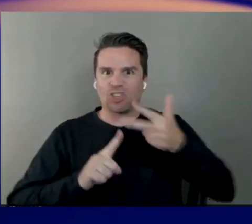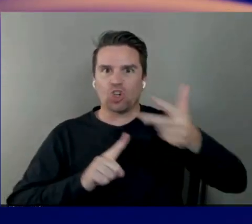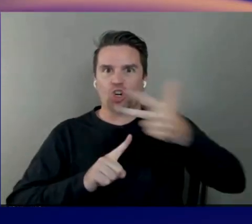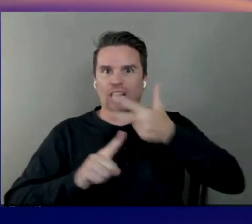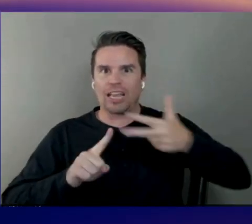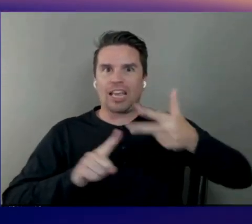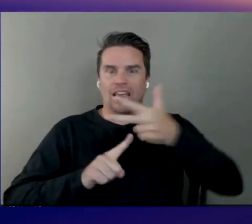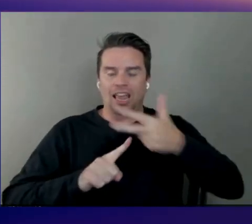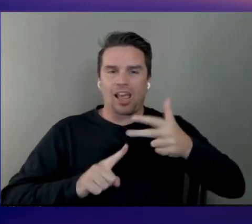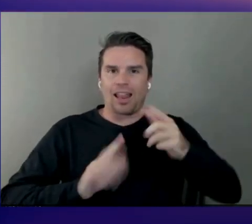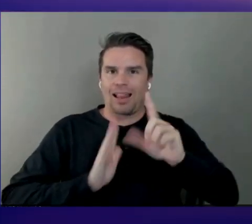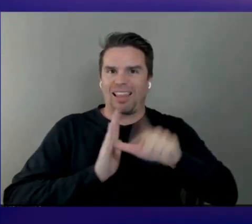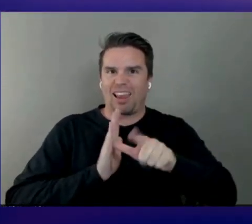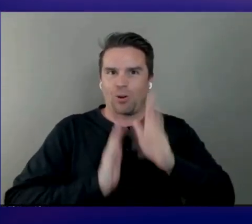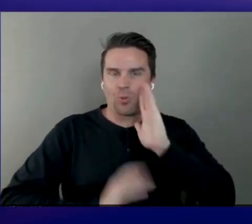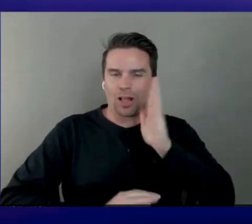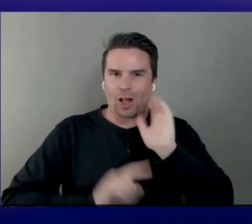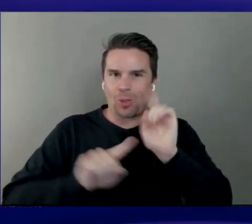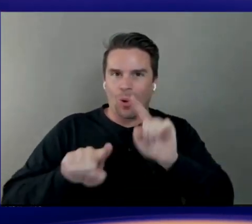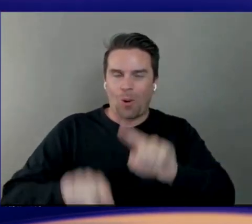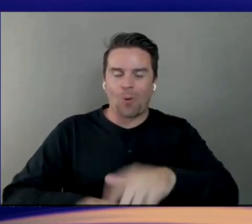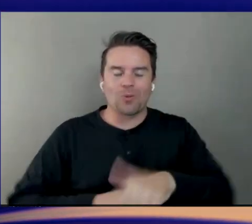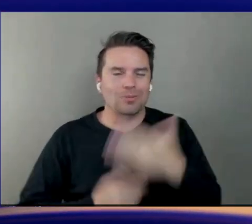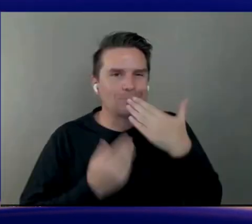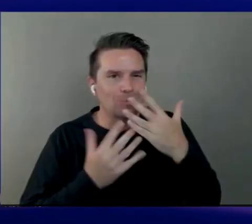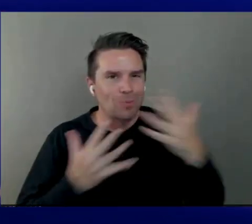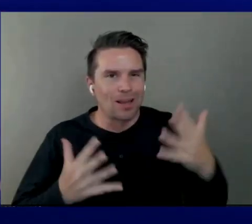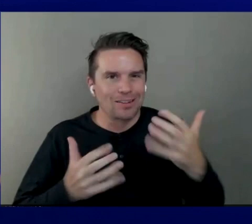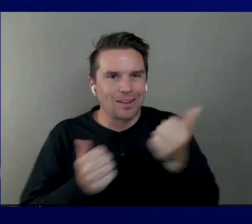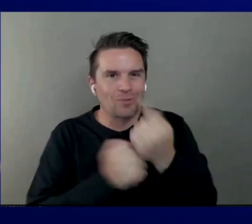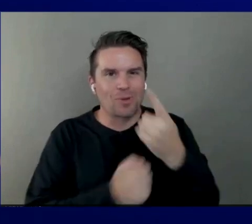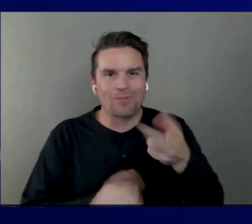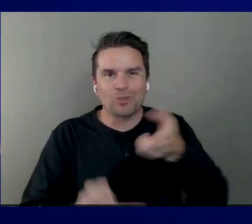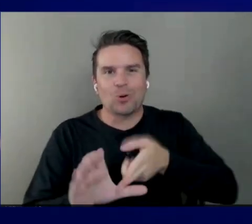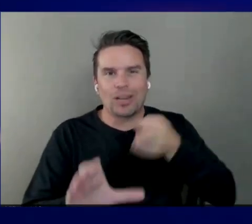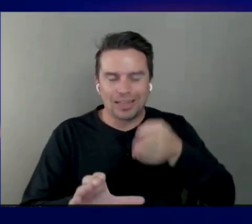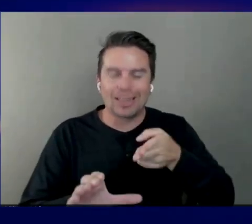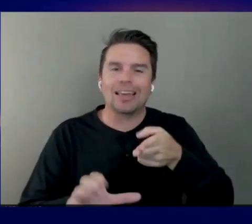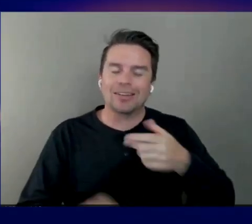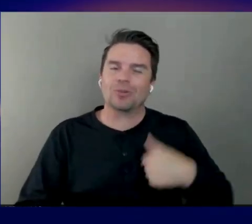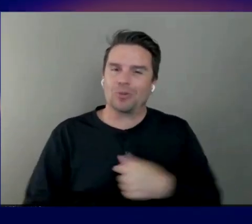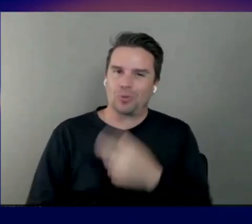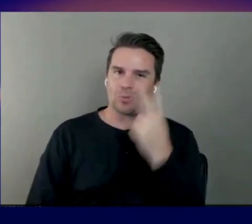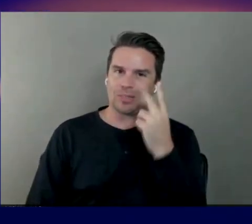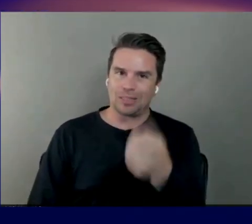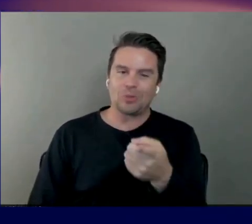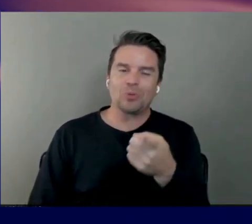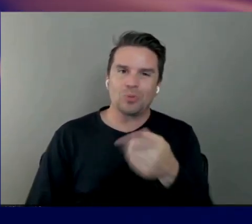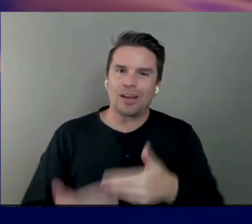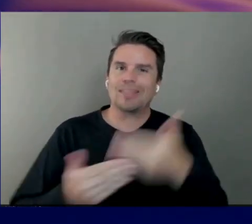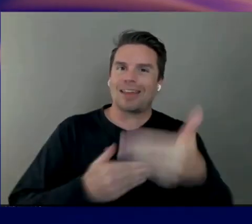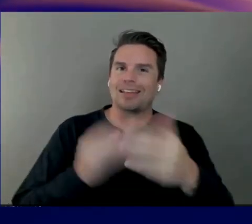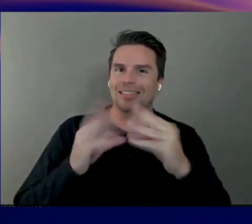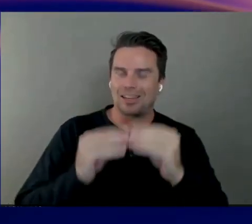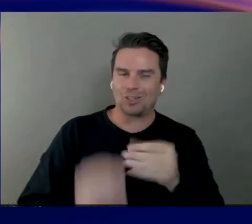So thank you so much everyone for joining us. So we'll see you in the next session soon. Be back soon. - Yeah.